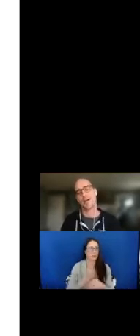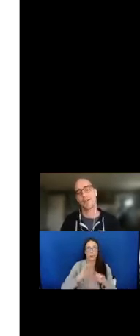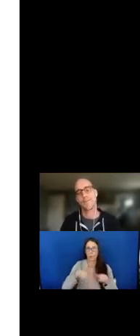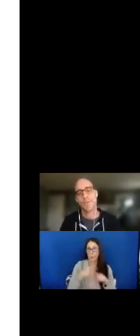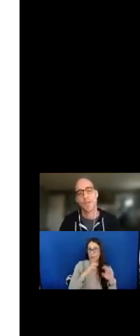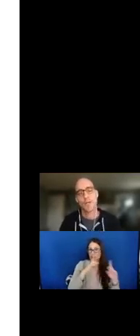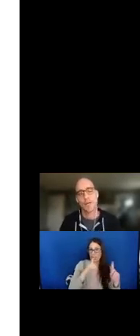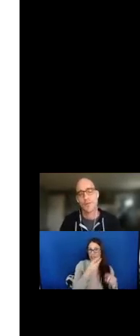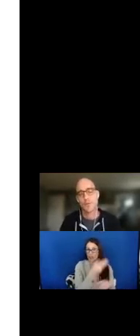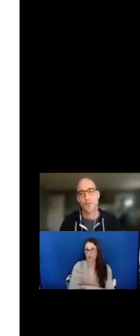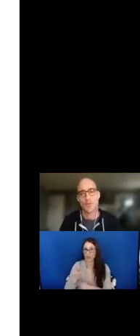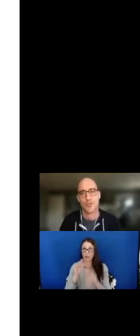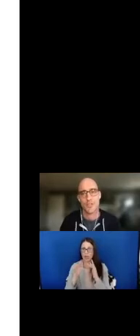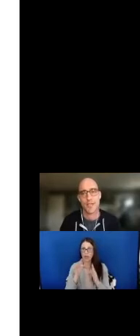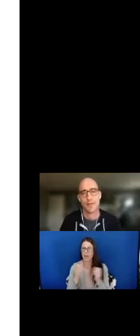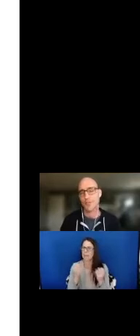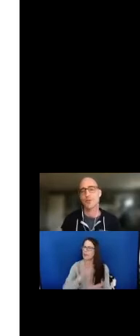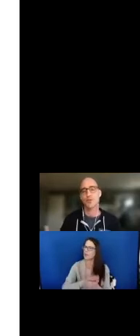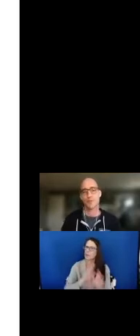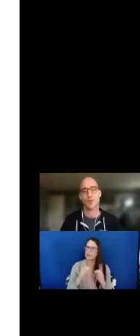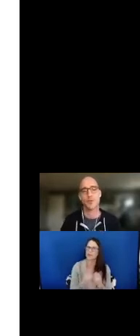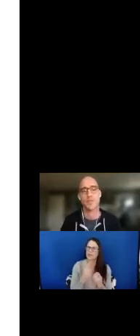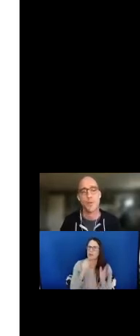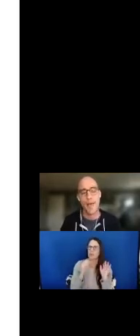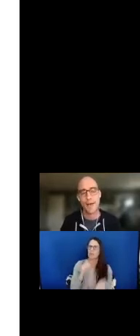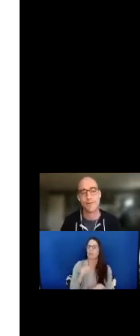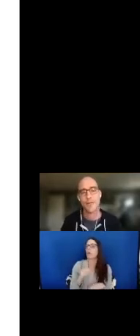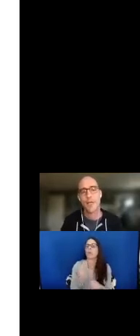16:22:04 A lot of school districts just said let's use the resources that we have. And